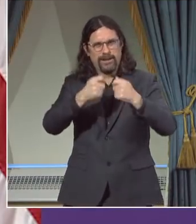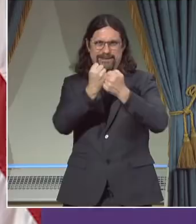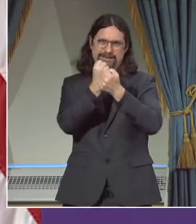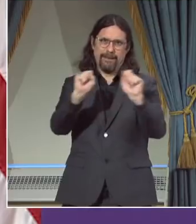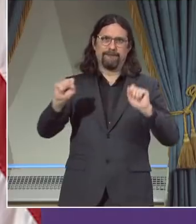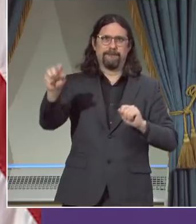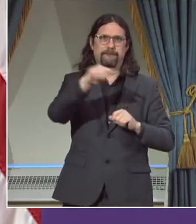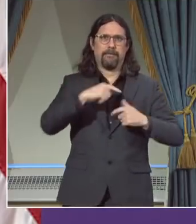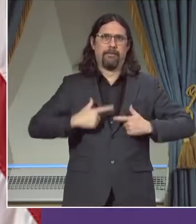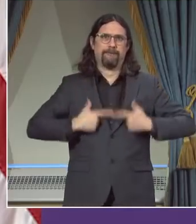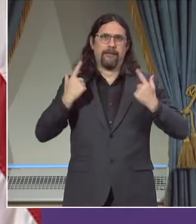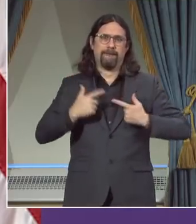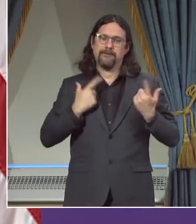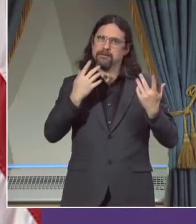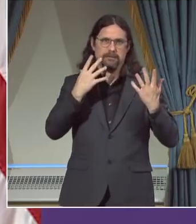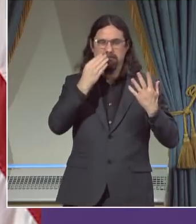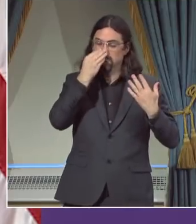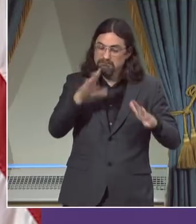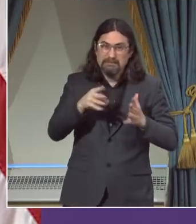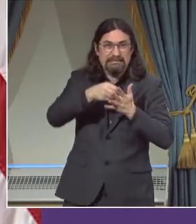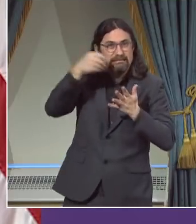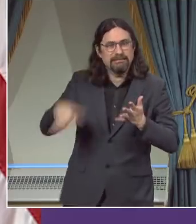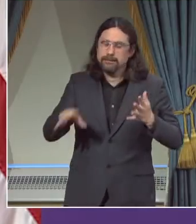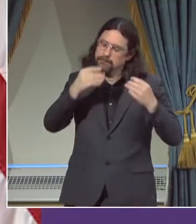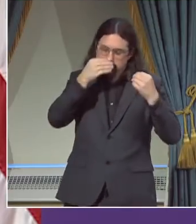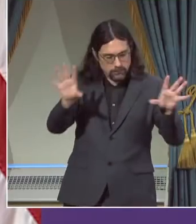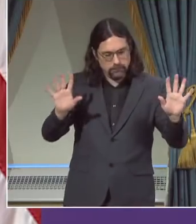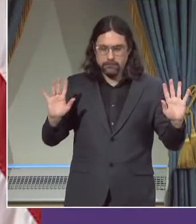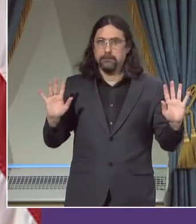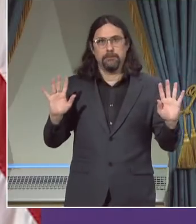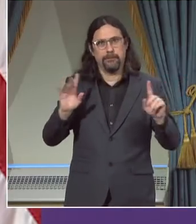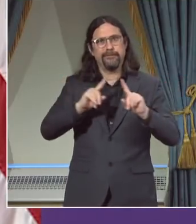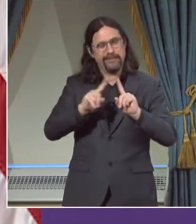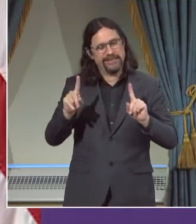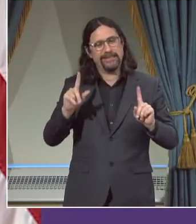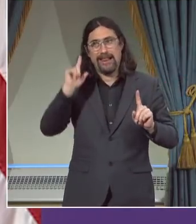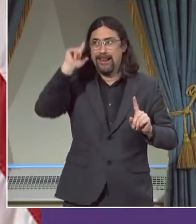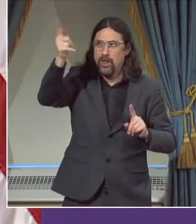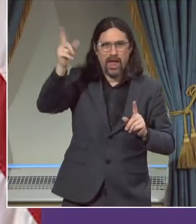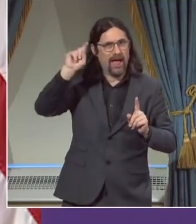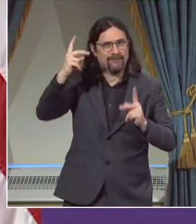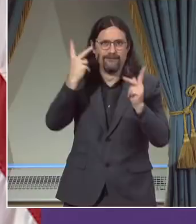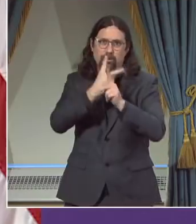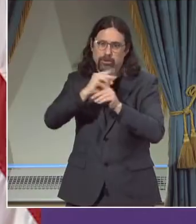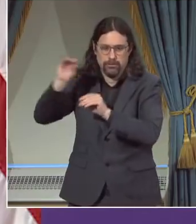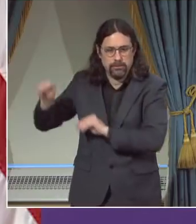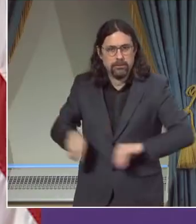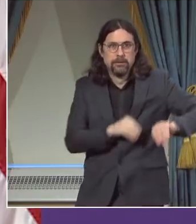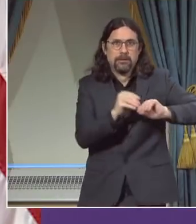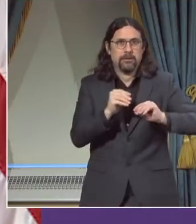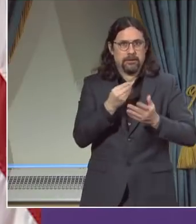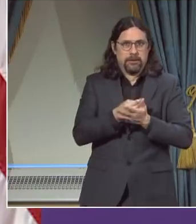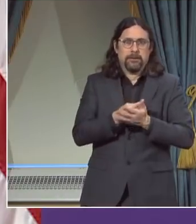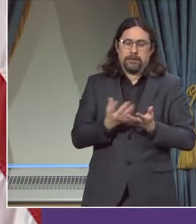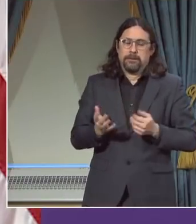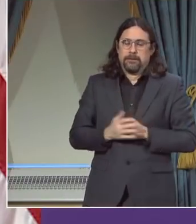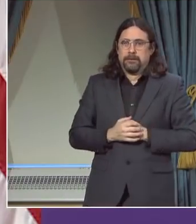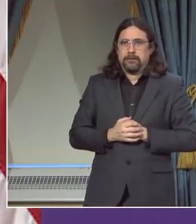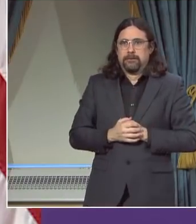WHATEVER IT TAKE S TO SAVE LIVES. THACOT STS A LOT OF NMOEAY NID T S THE RIGHT WAY TO